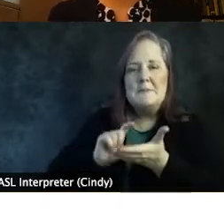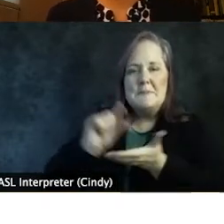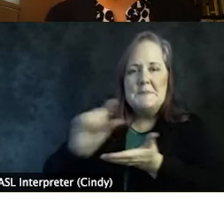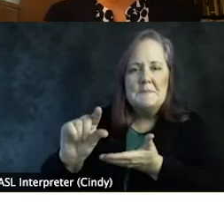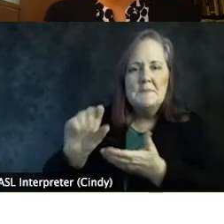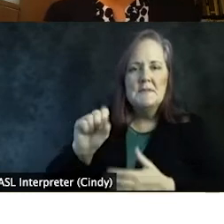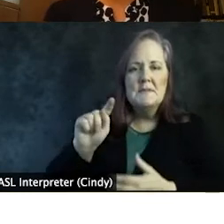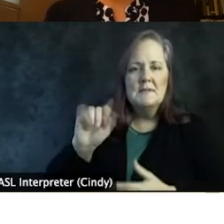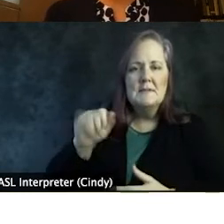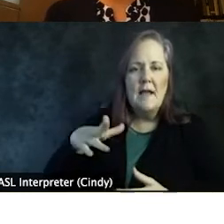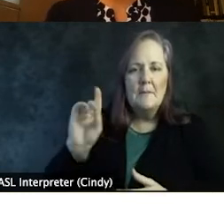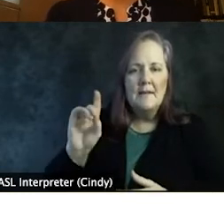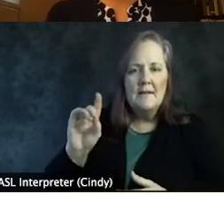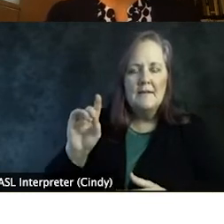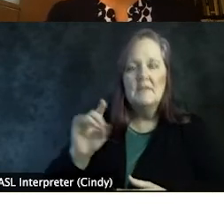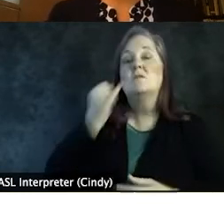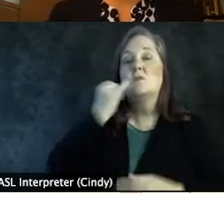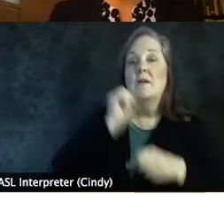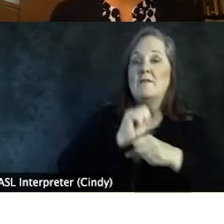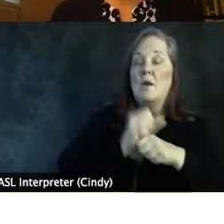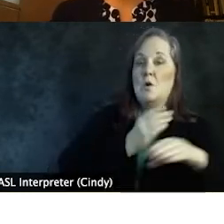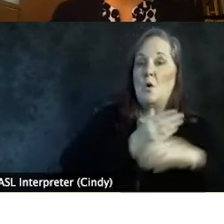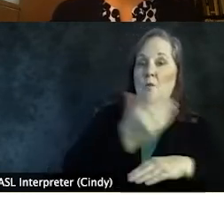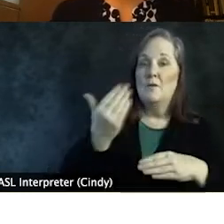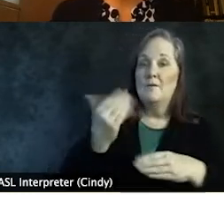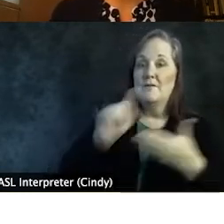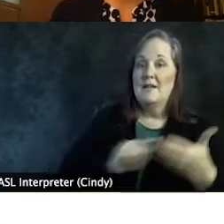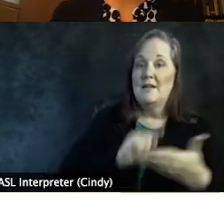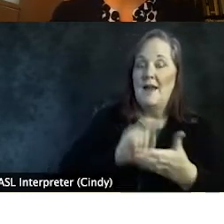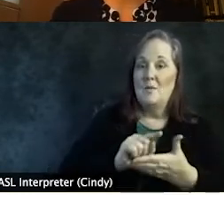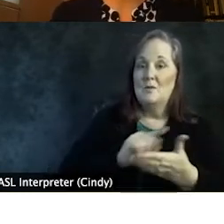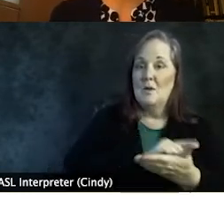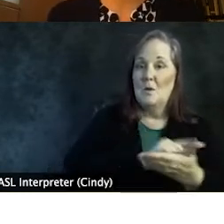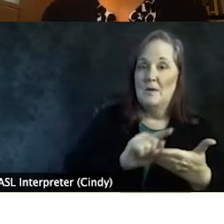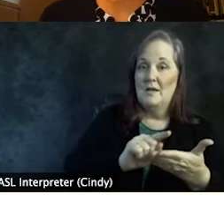And together these 600 clinics -- roughly 600 clinics --